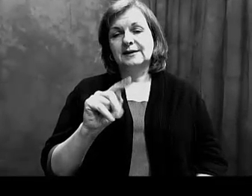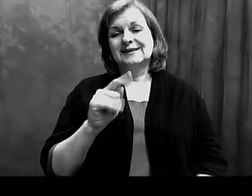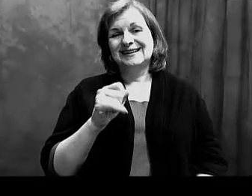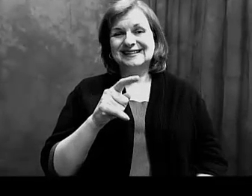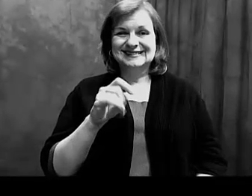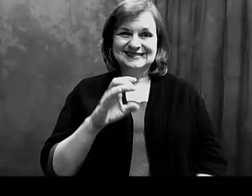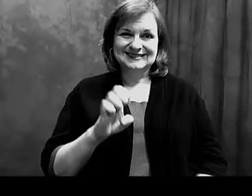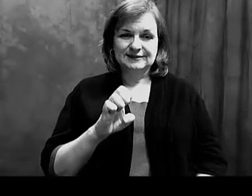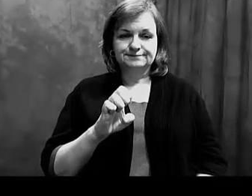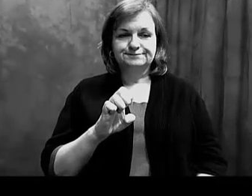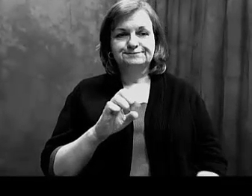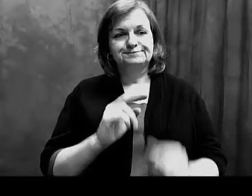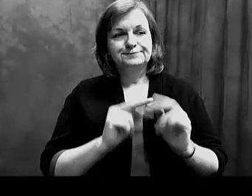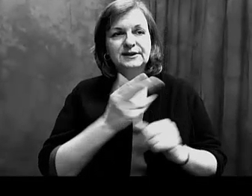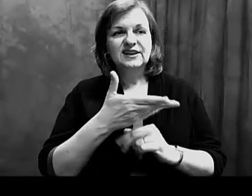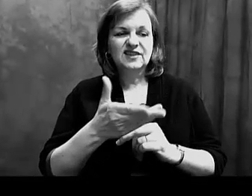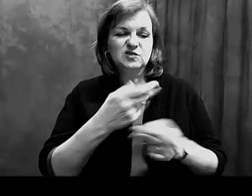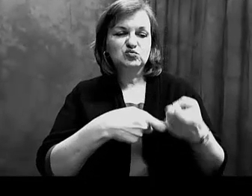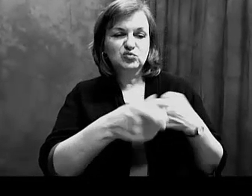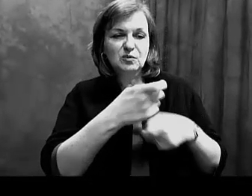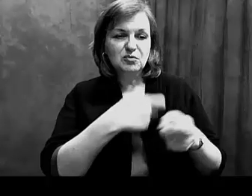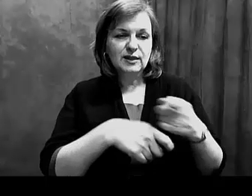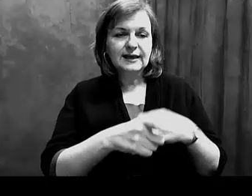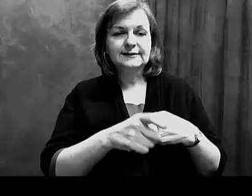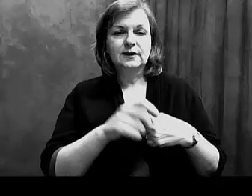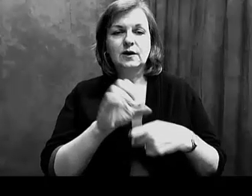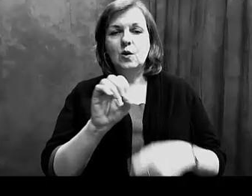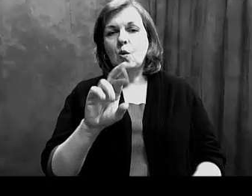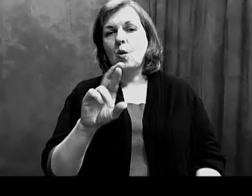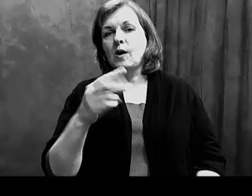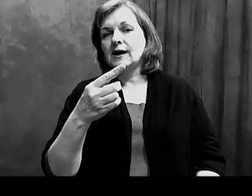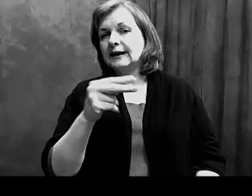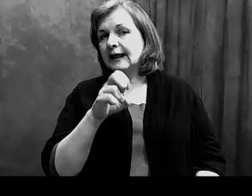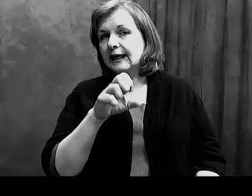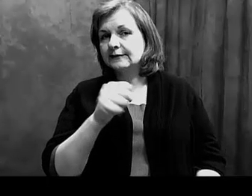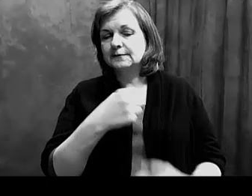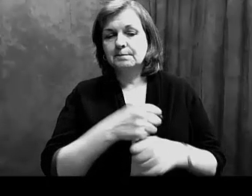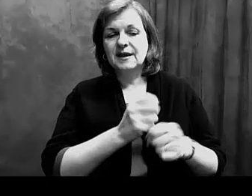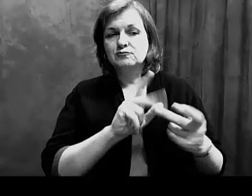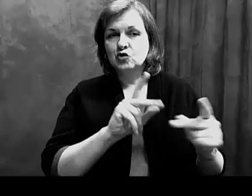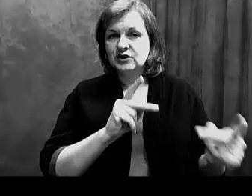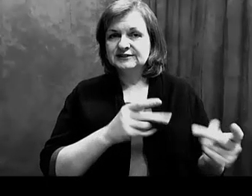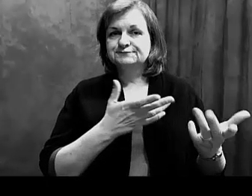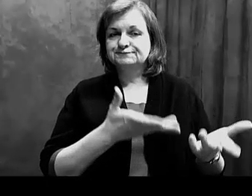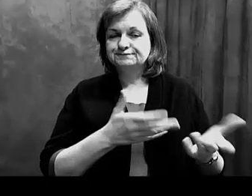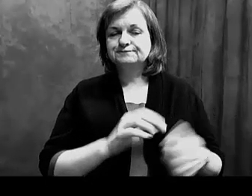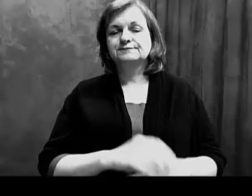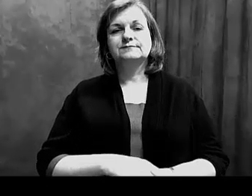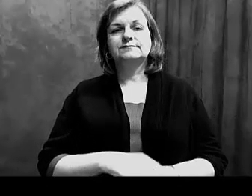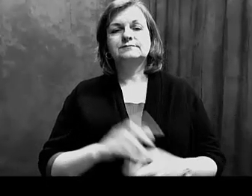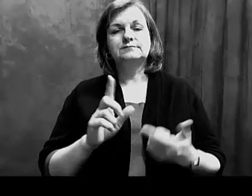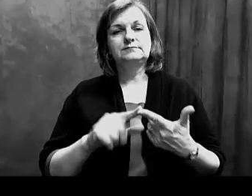so building things replacing organelles making proteins and so on